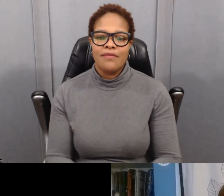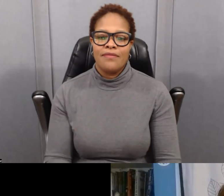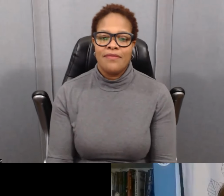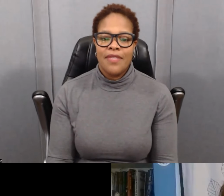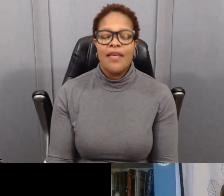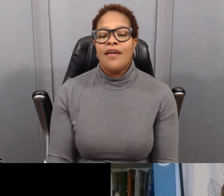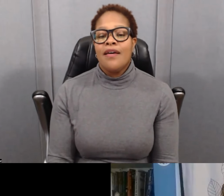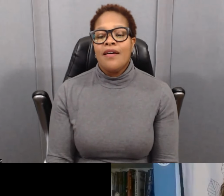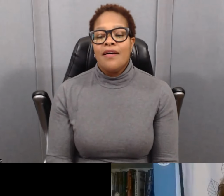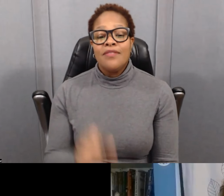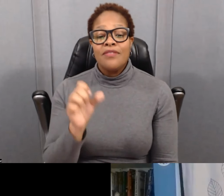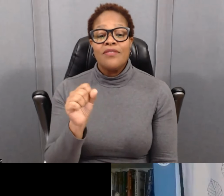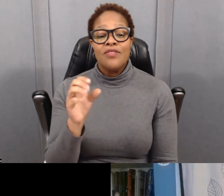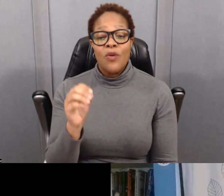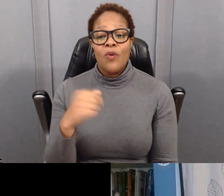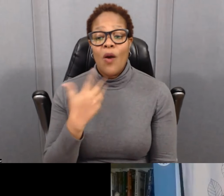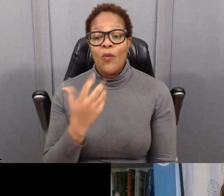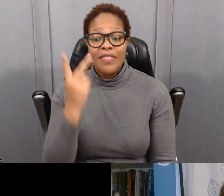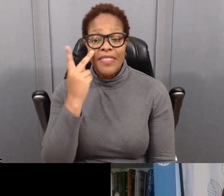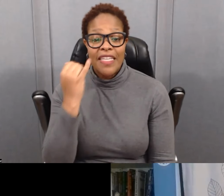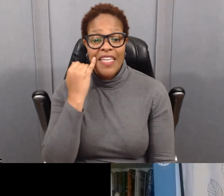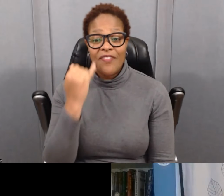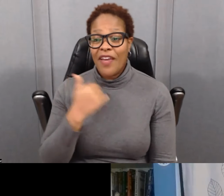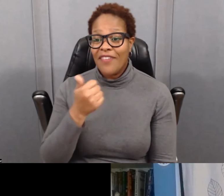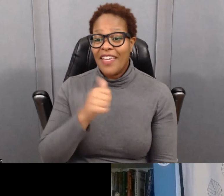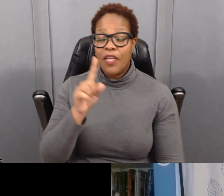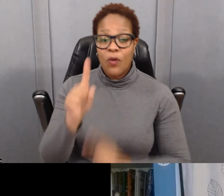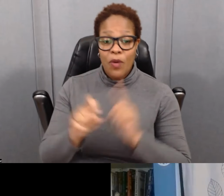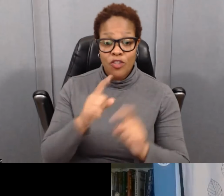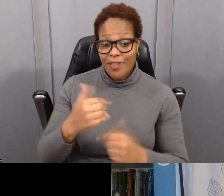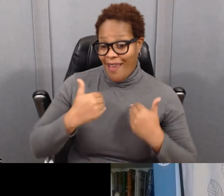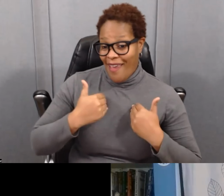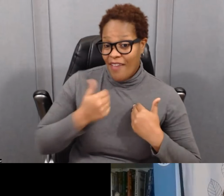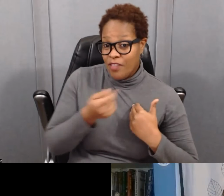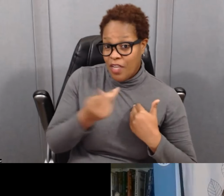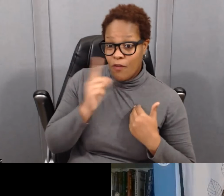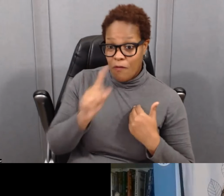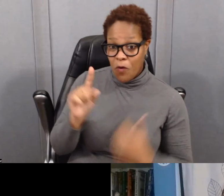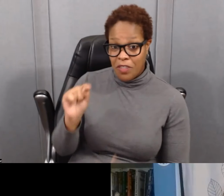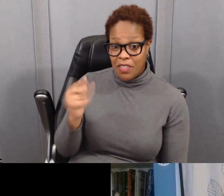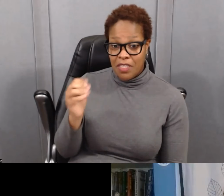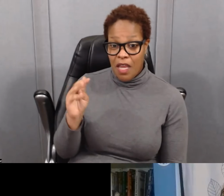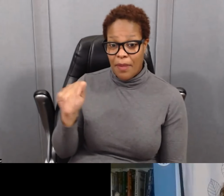So I wanna see if we have any questions. I have several for Thomas, but do we have any questions?